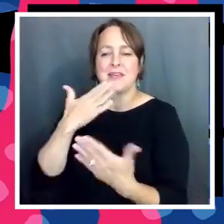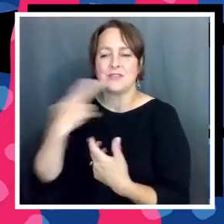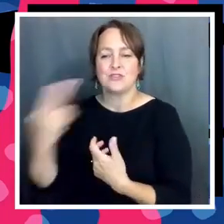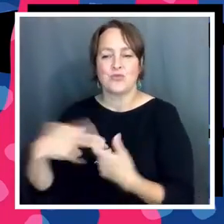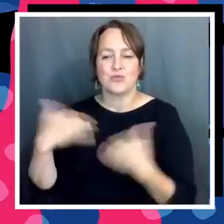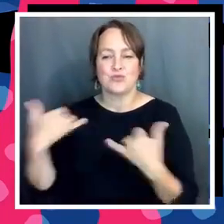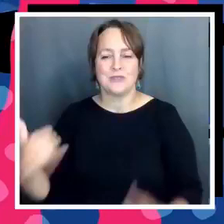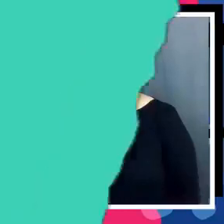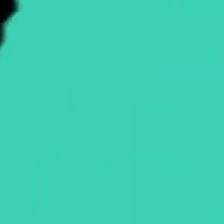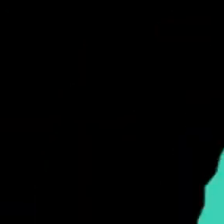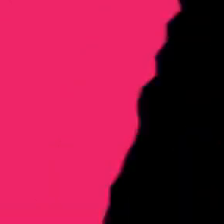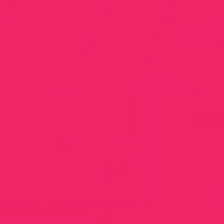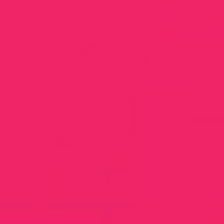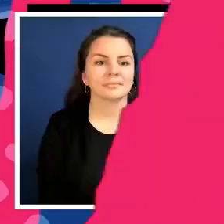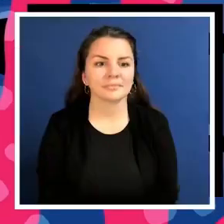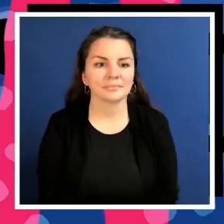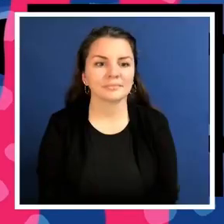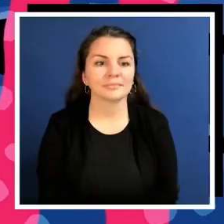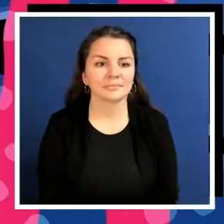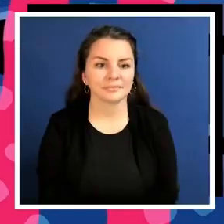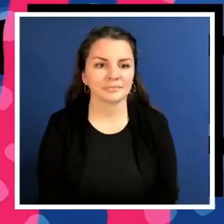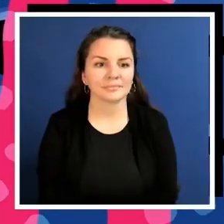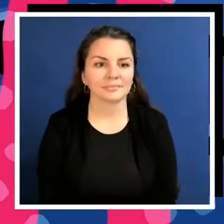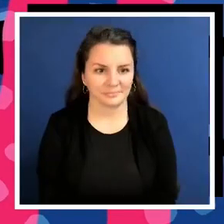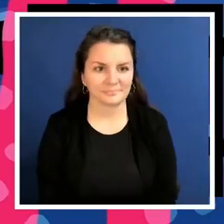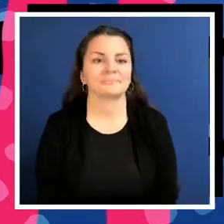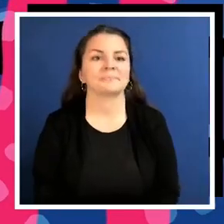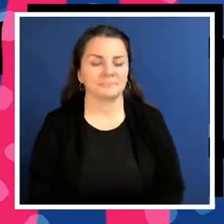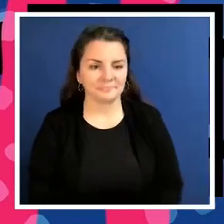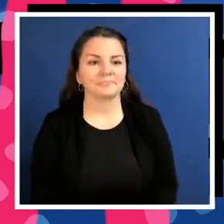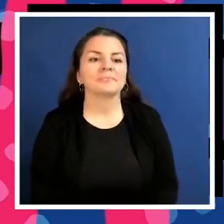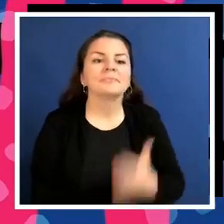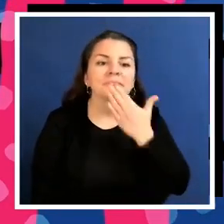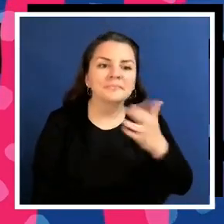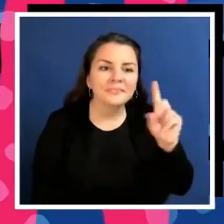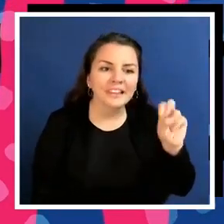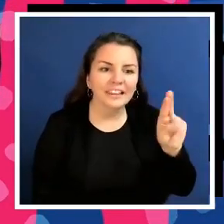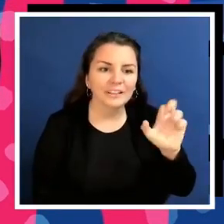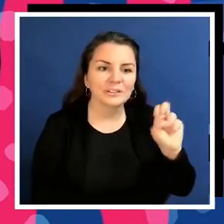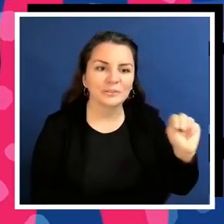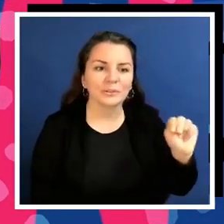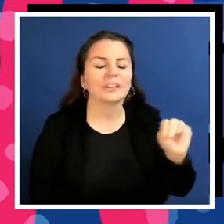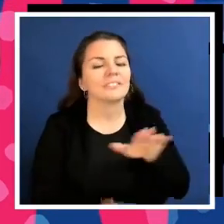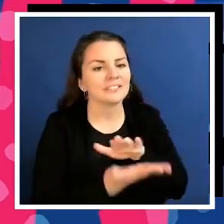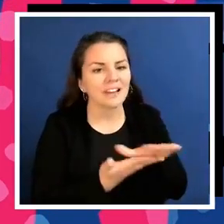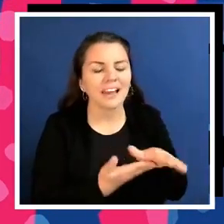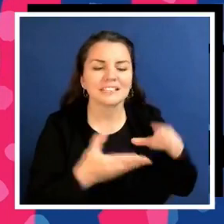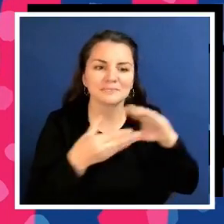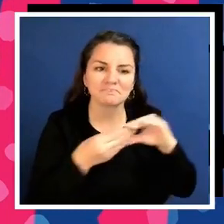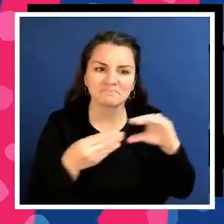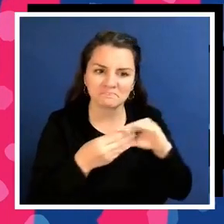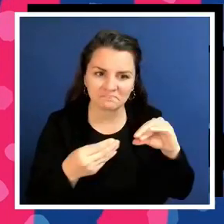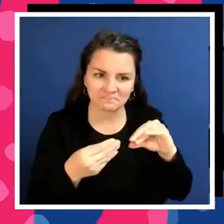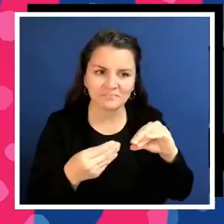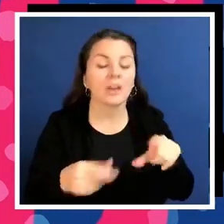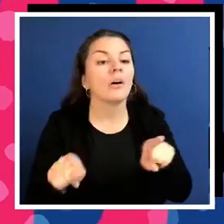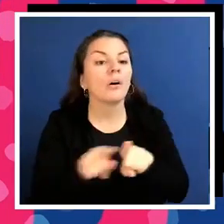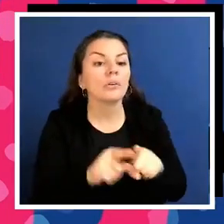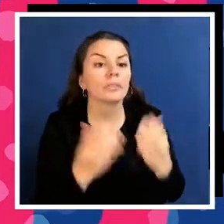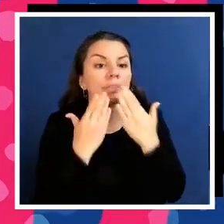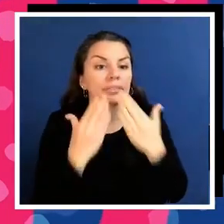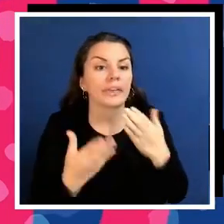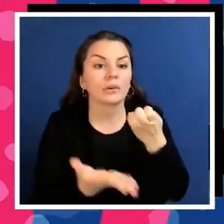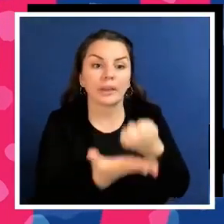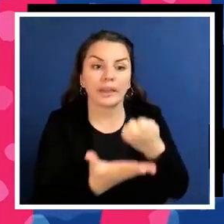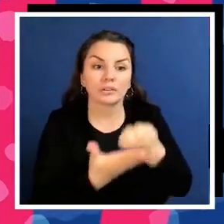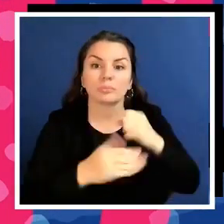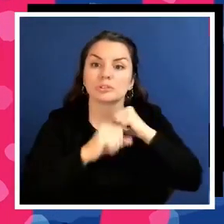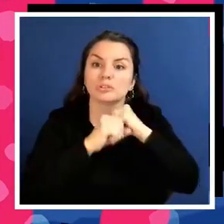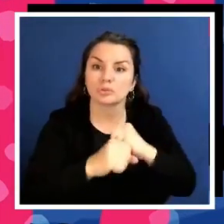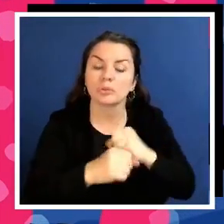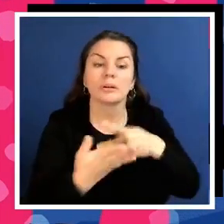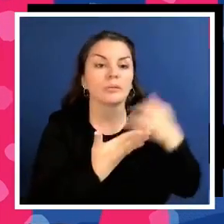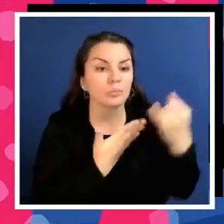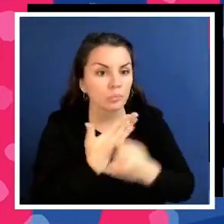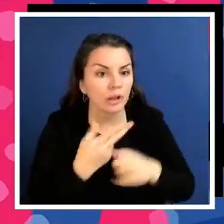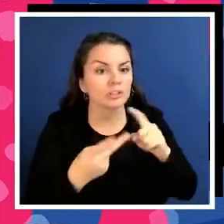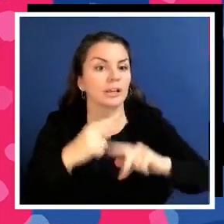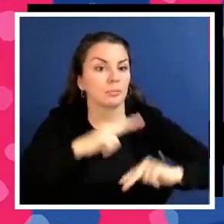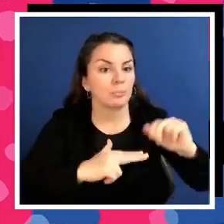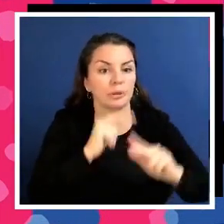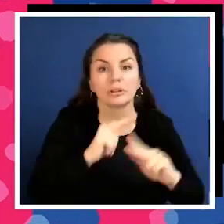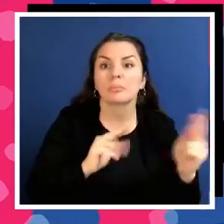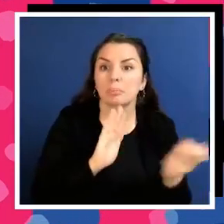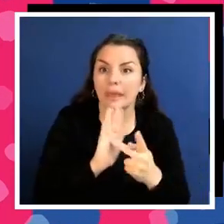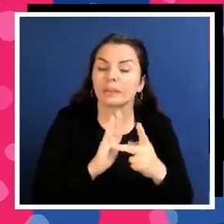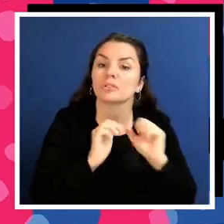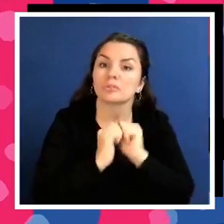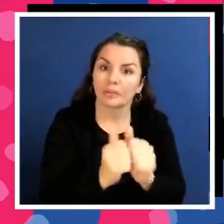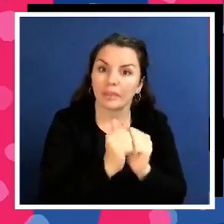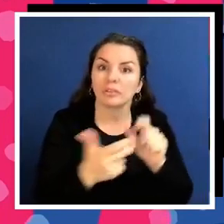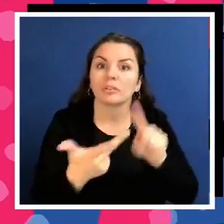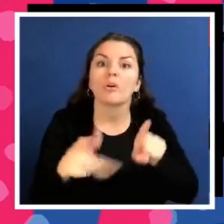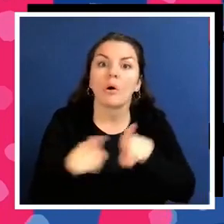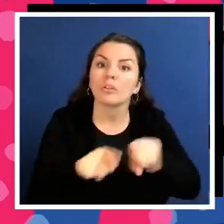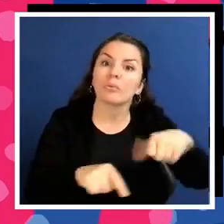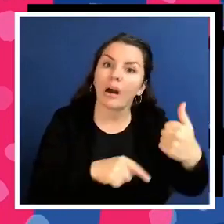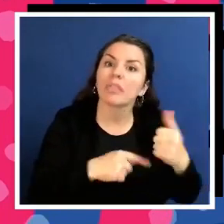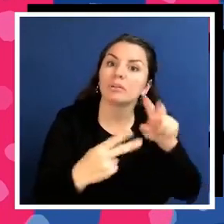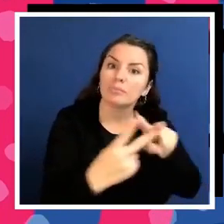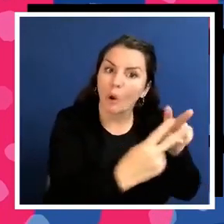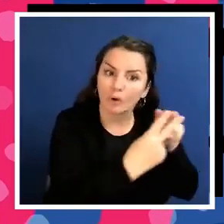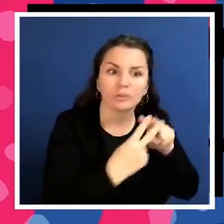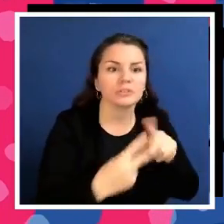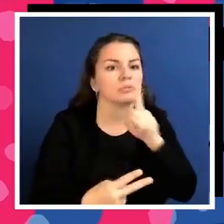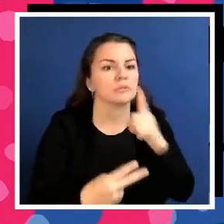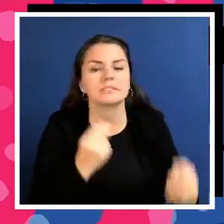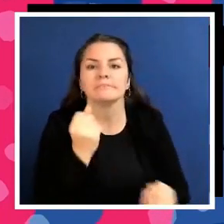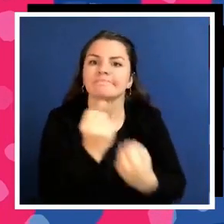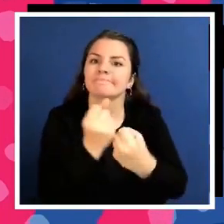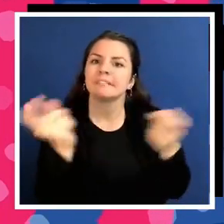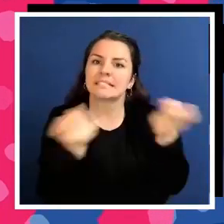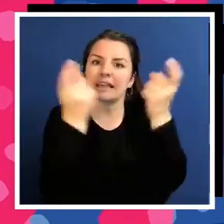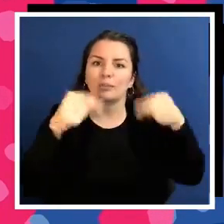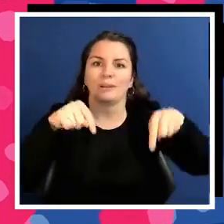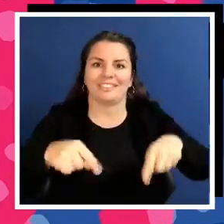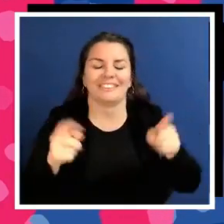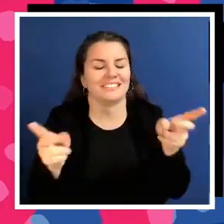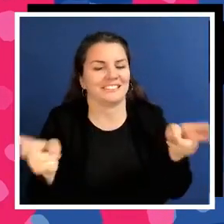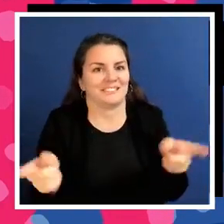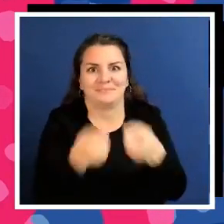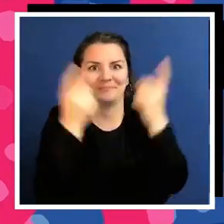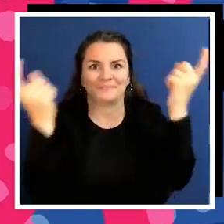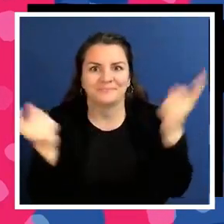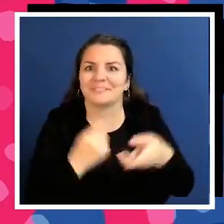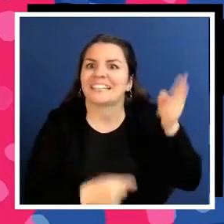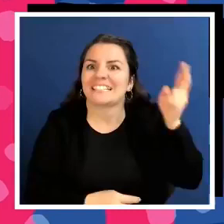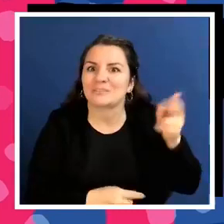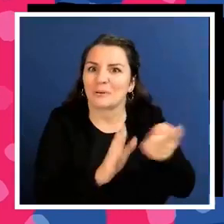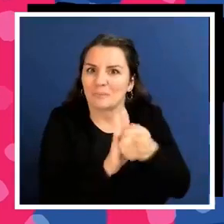HEALTH AND HUMAN SERVICES